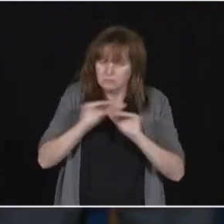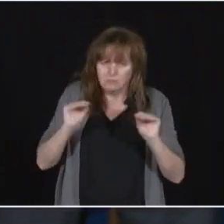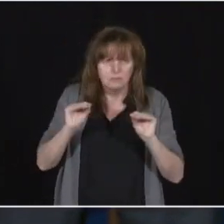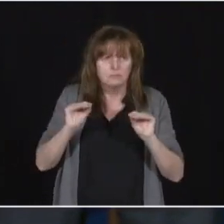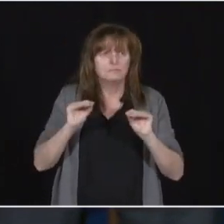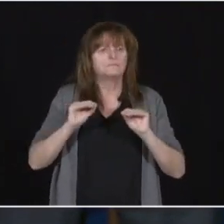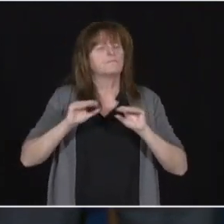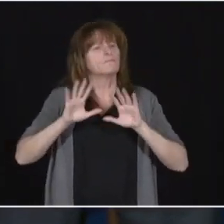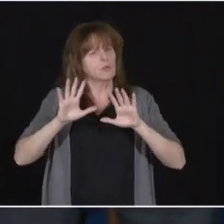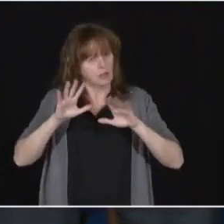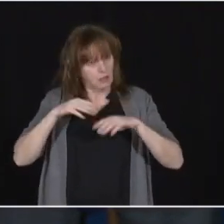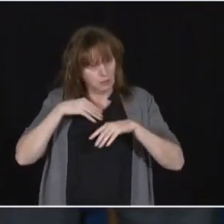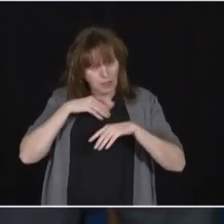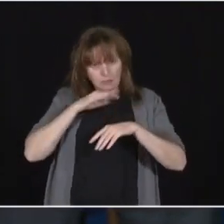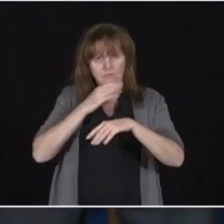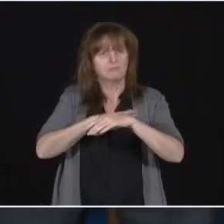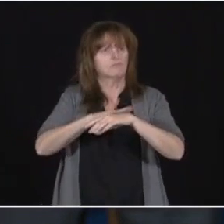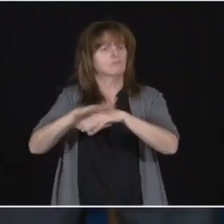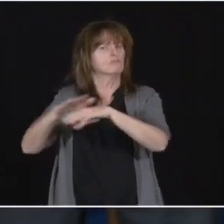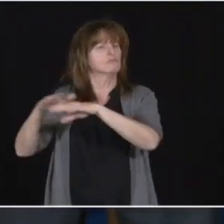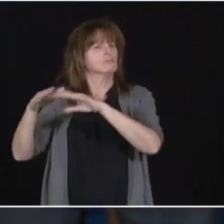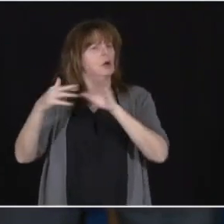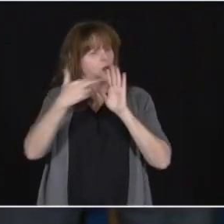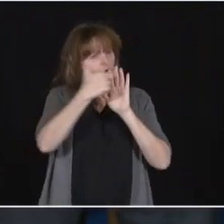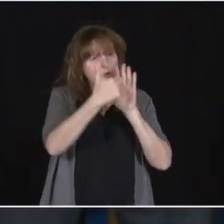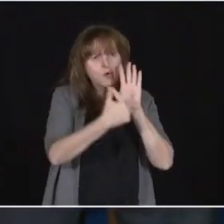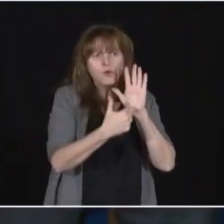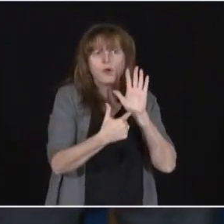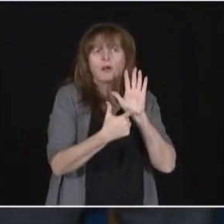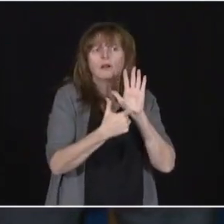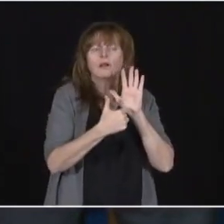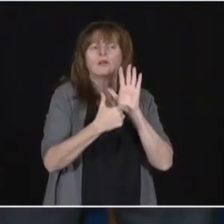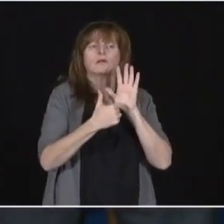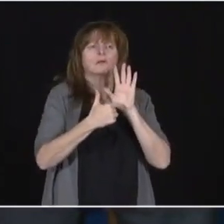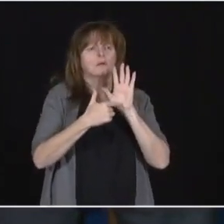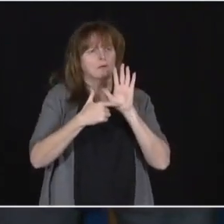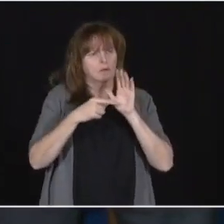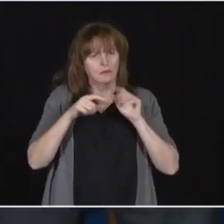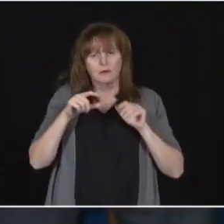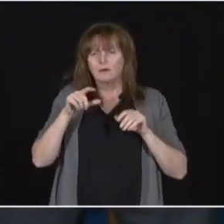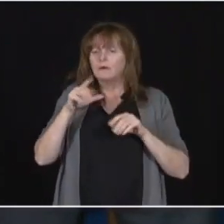or admitting fewer passengers and using physical markers between seats.